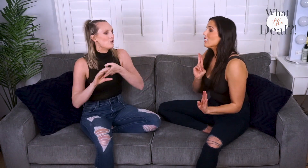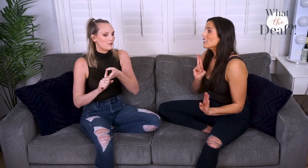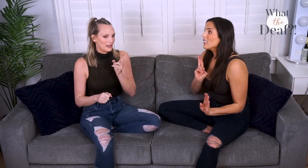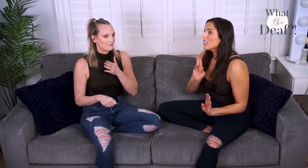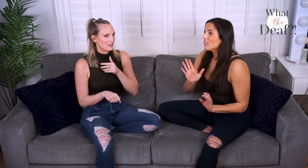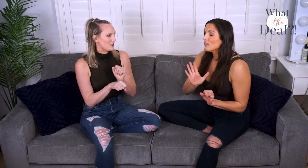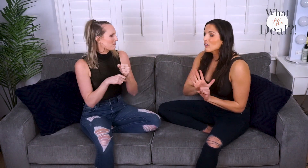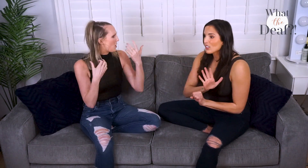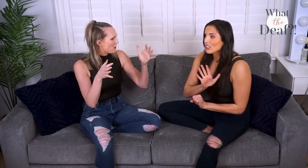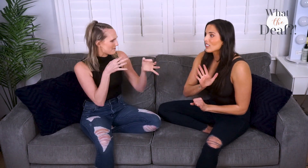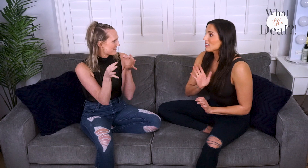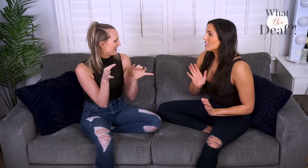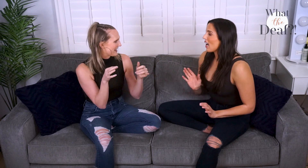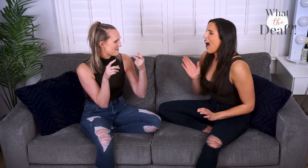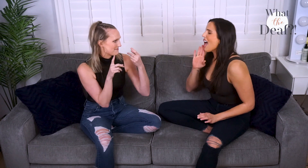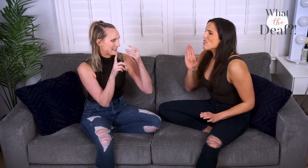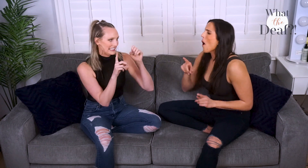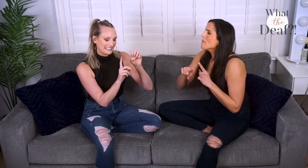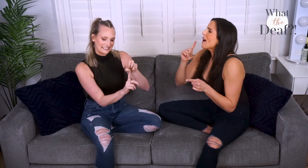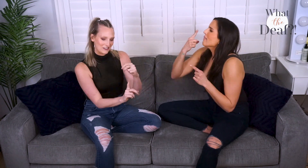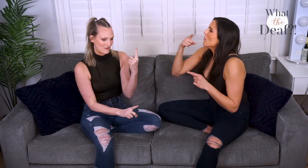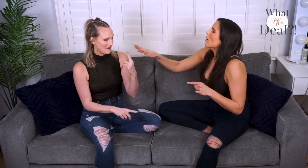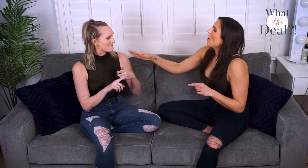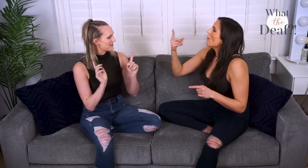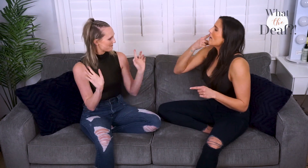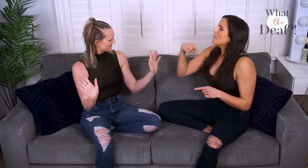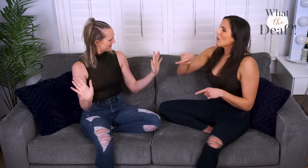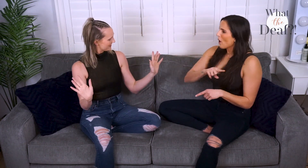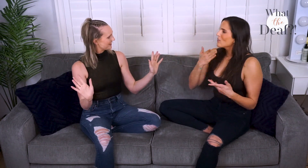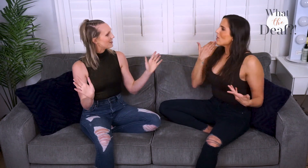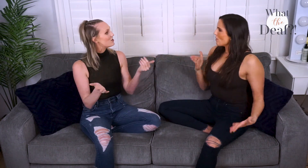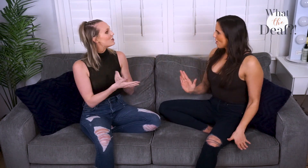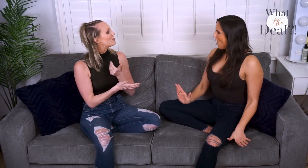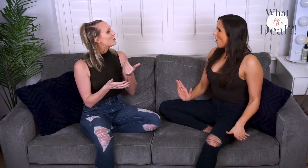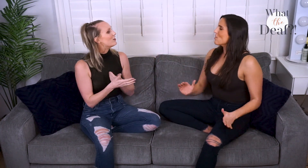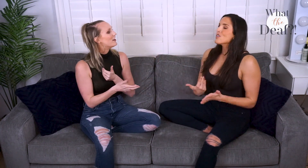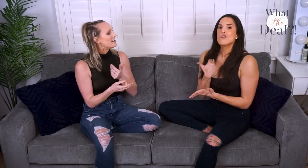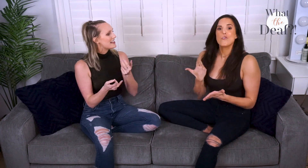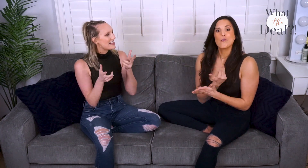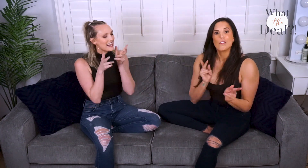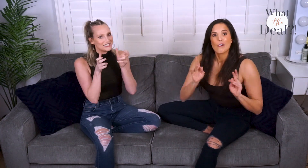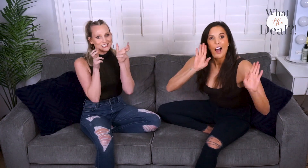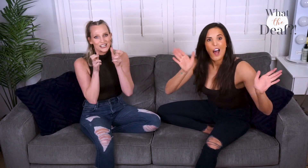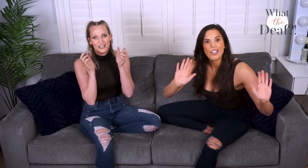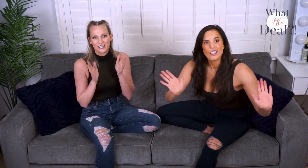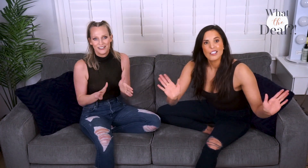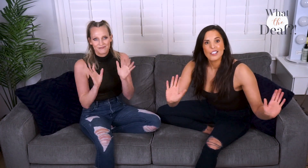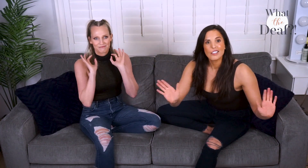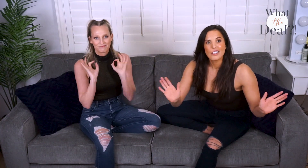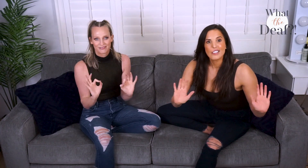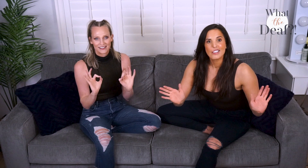quit. Yeah, and I quit my job, I already explained that. I know, I know, but for those who are new and don't know, hello, hi guys.